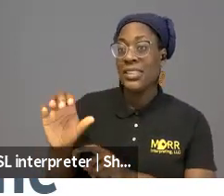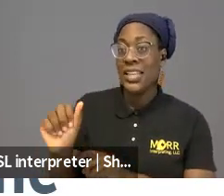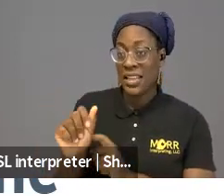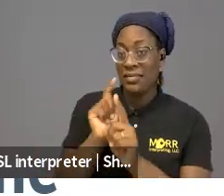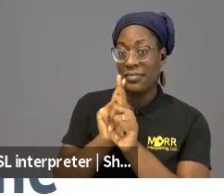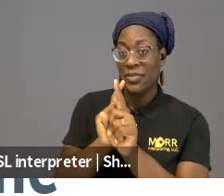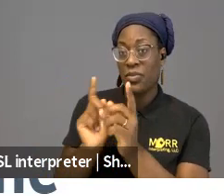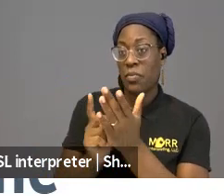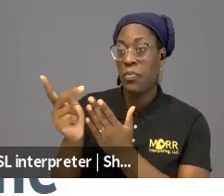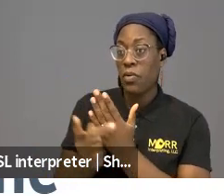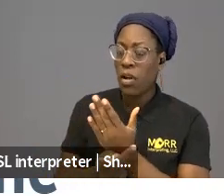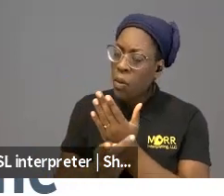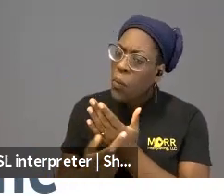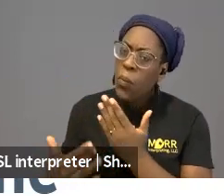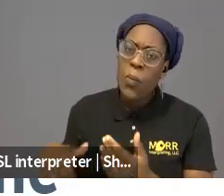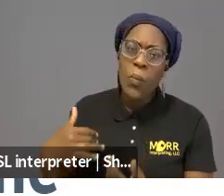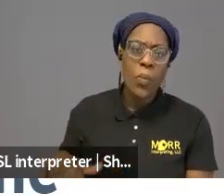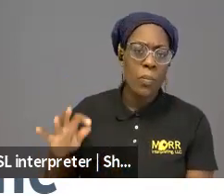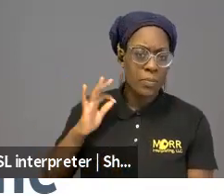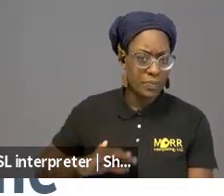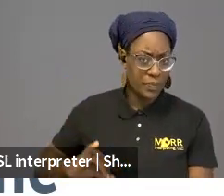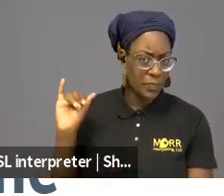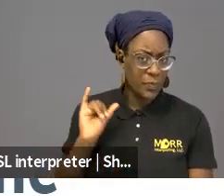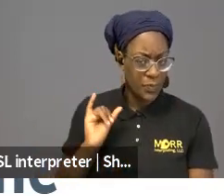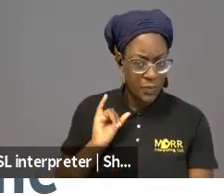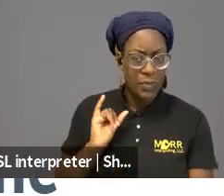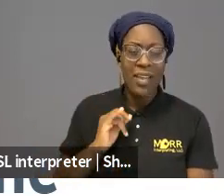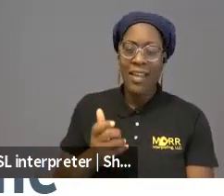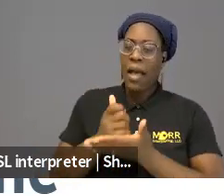for me to be able to talk about my work as a director when I first began as an admin.